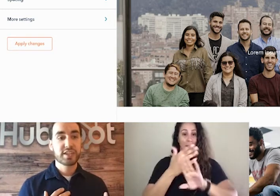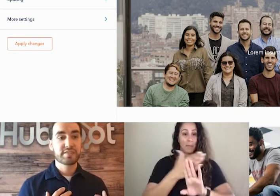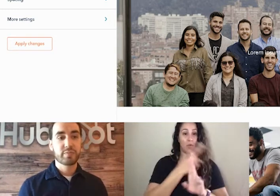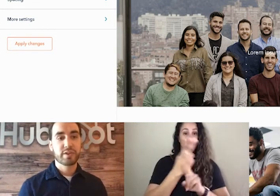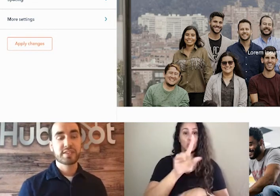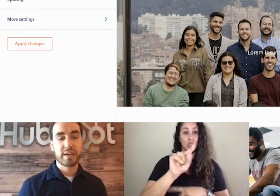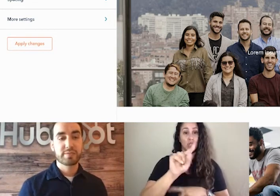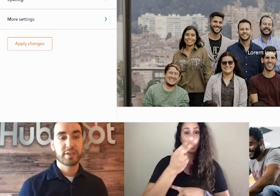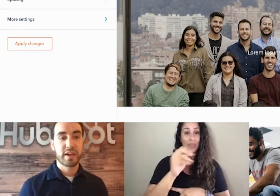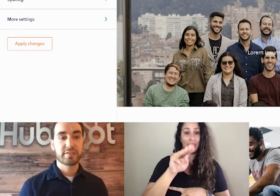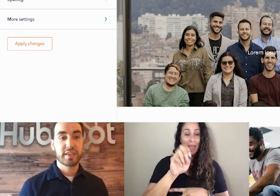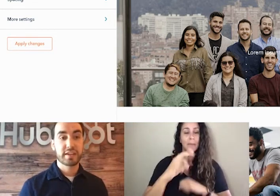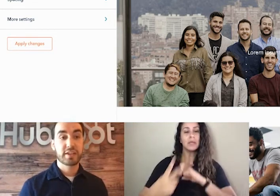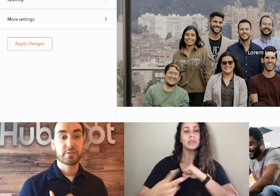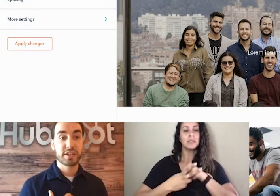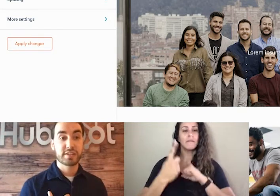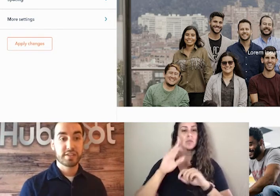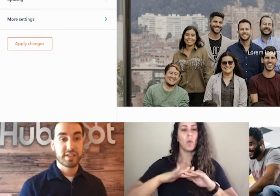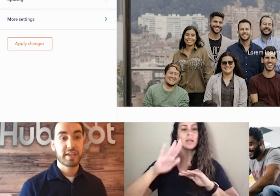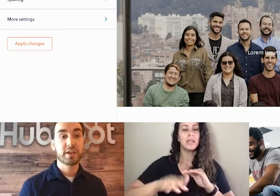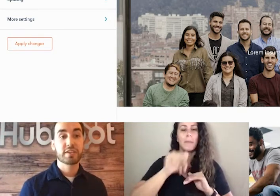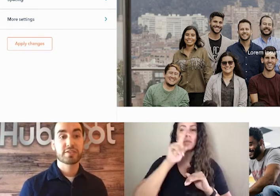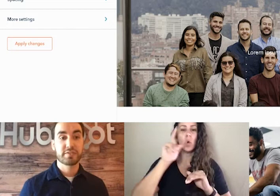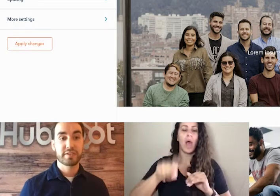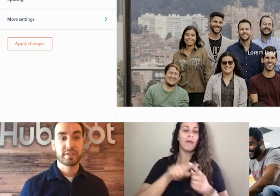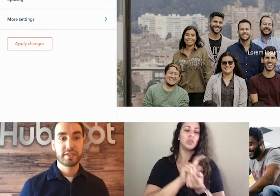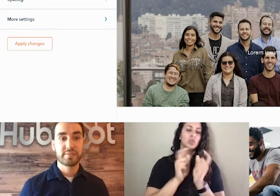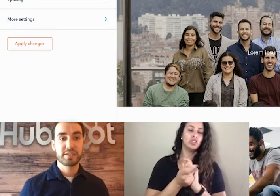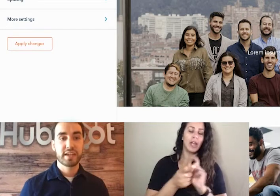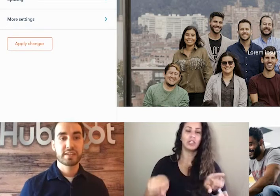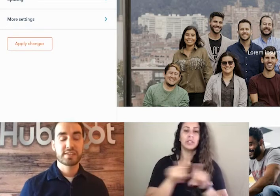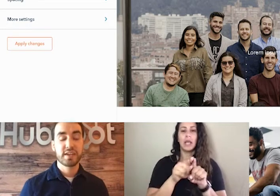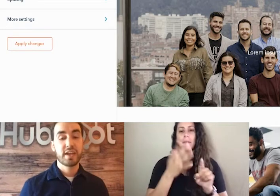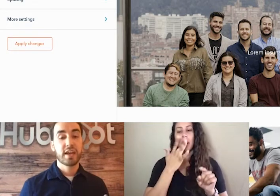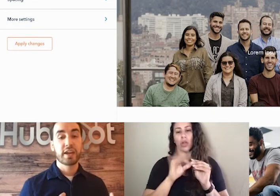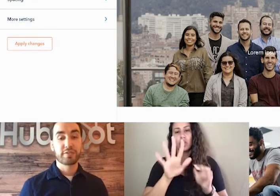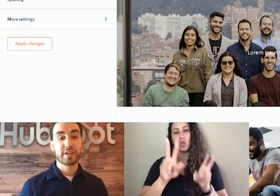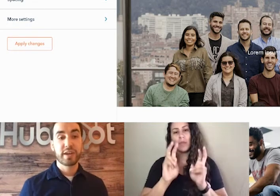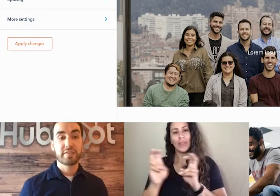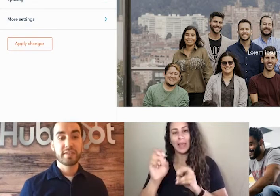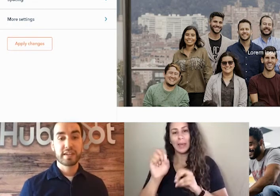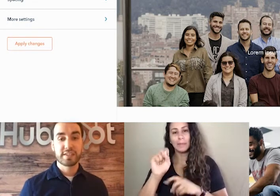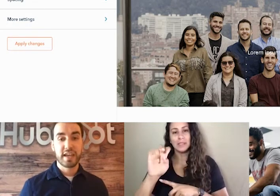THIS SAVES THEM ONE STEP AND DON'T HAVE TO CHANGE IN THEME SETTINGS.